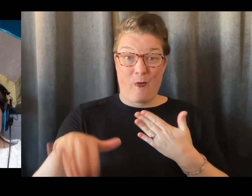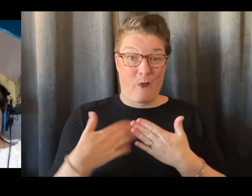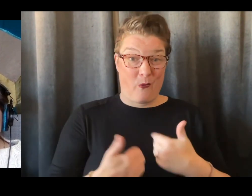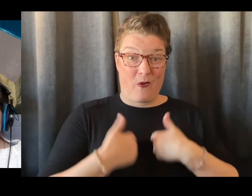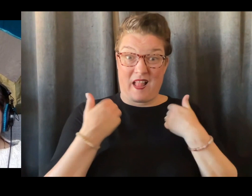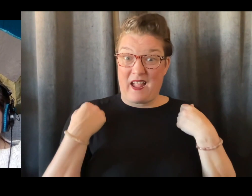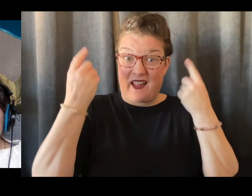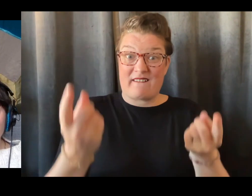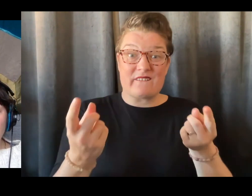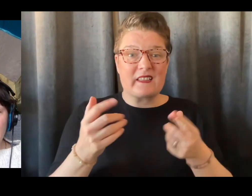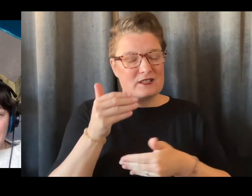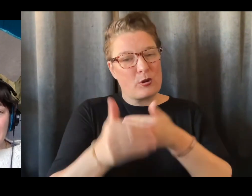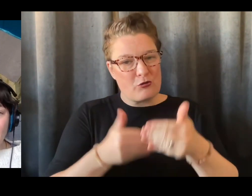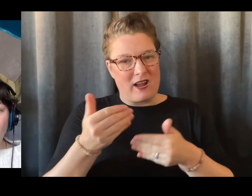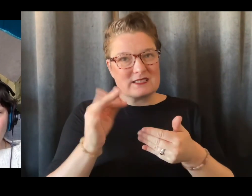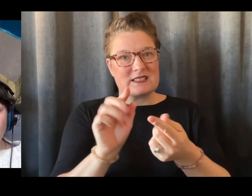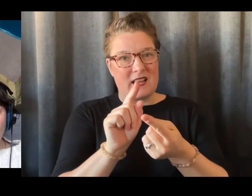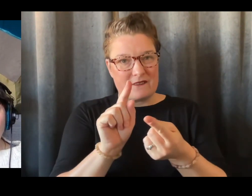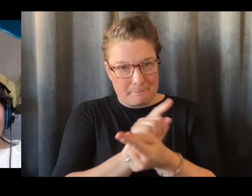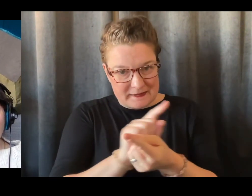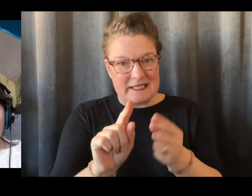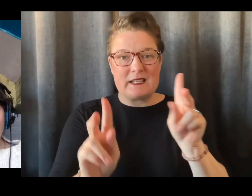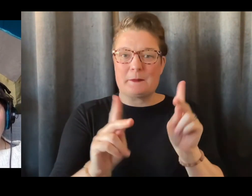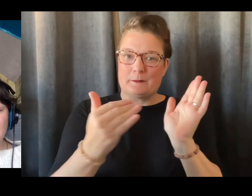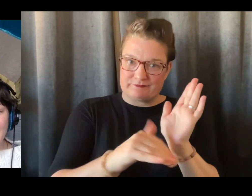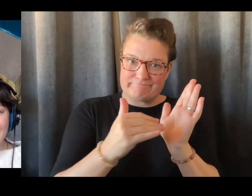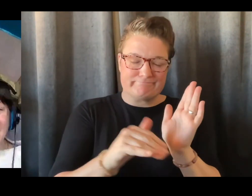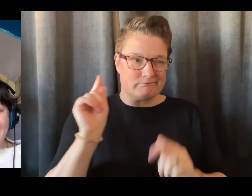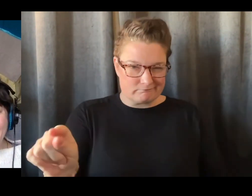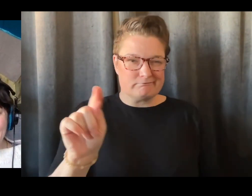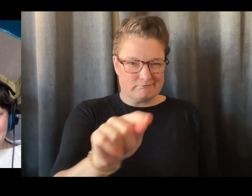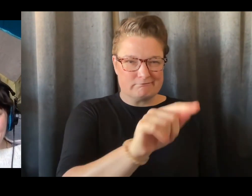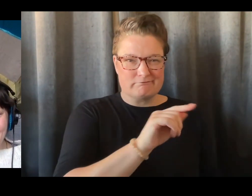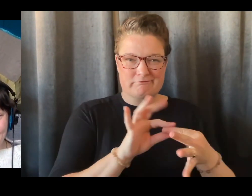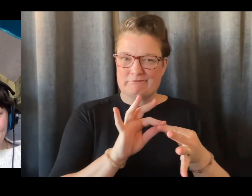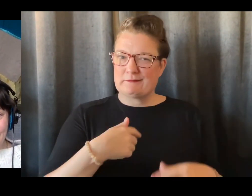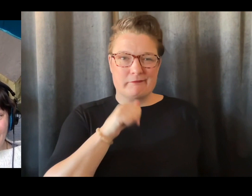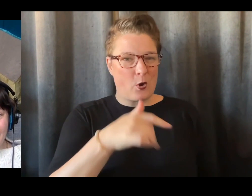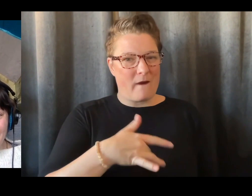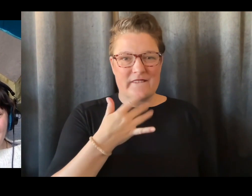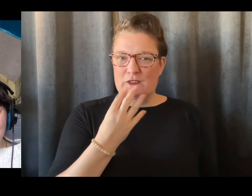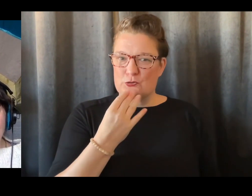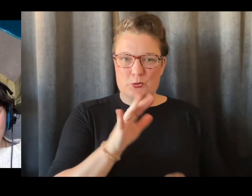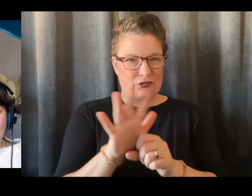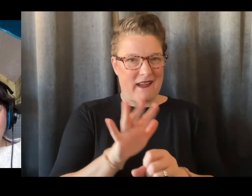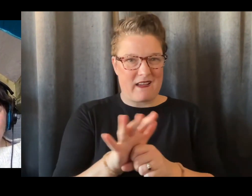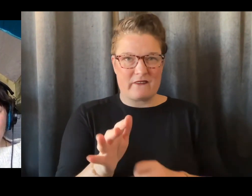people over and over again who say I don't feel Jewish enough. Nomy: Mm-hmm. Rebekah: I don't feel like I belong in Judaism.